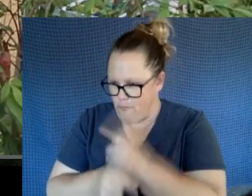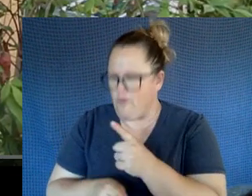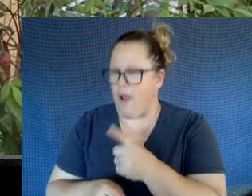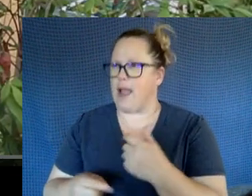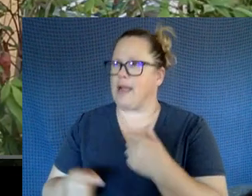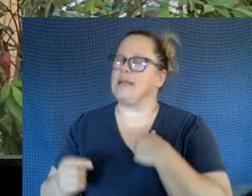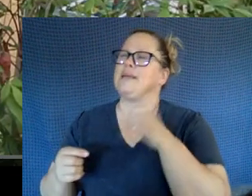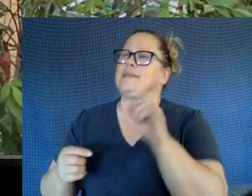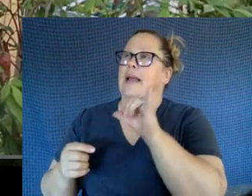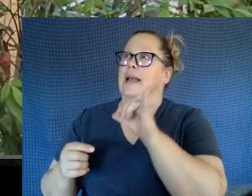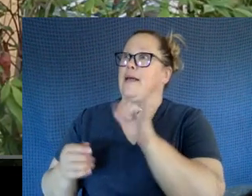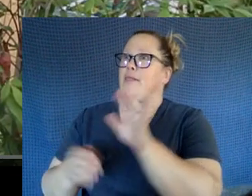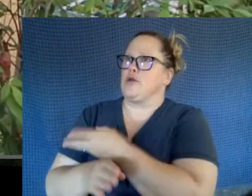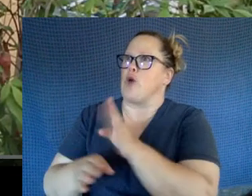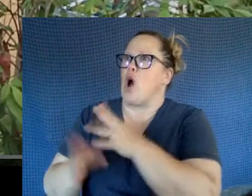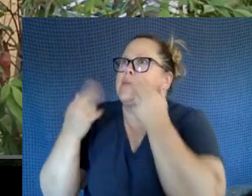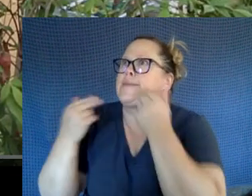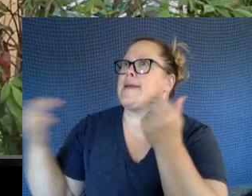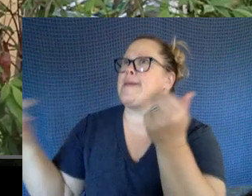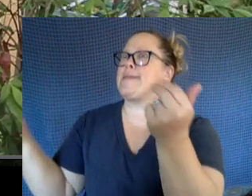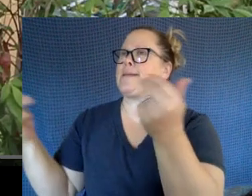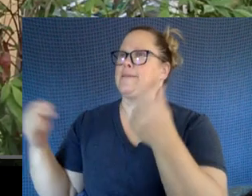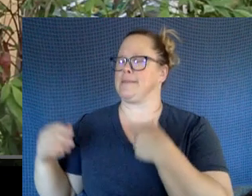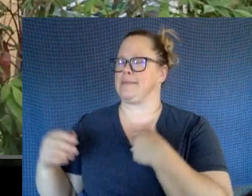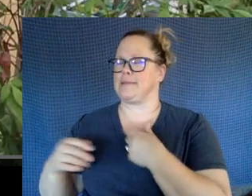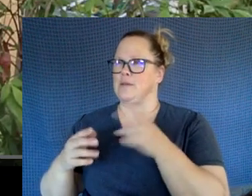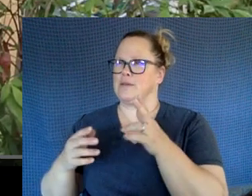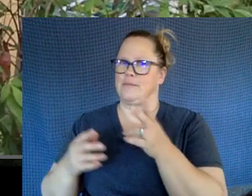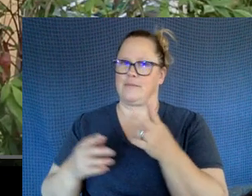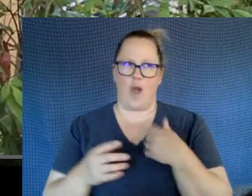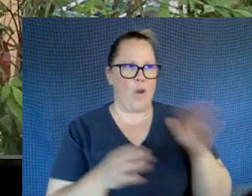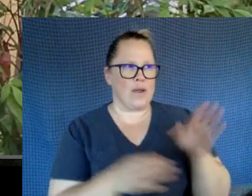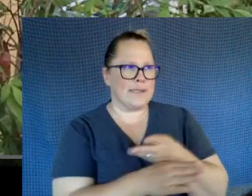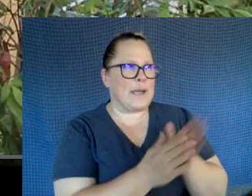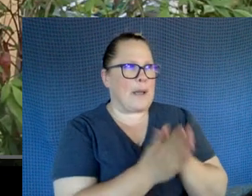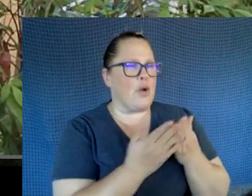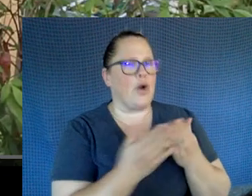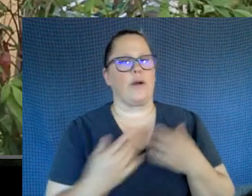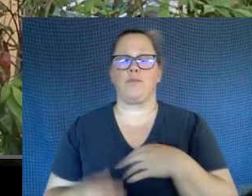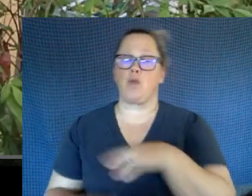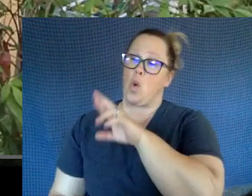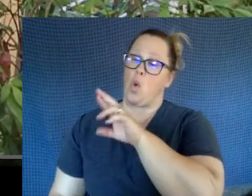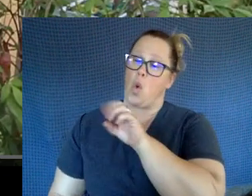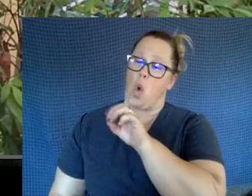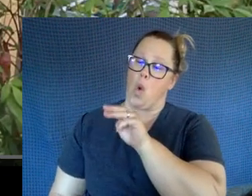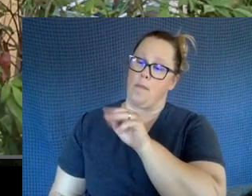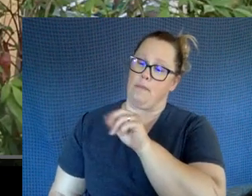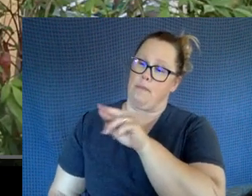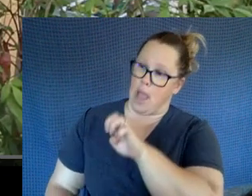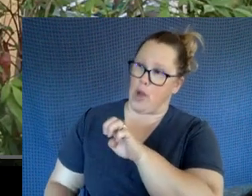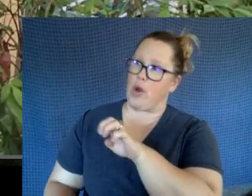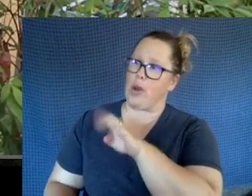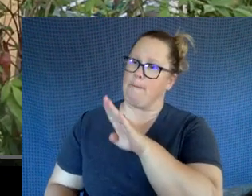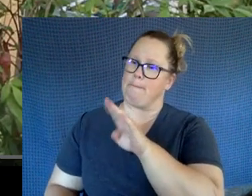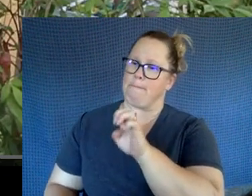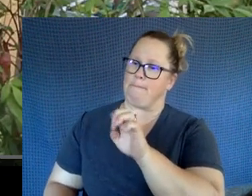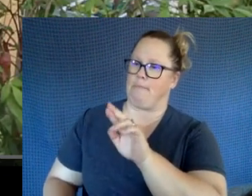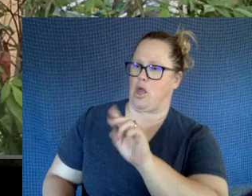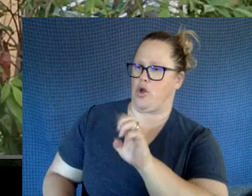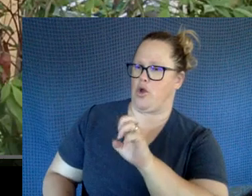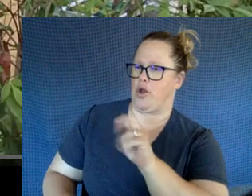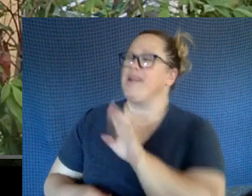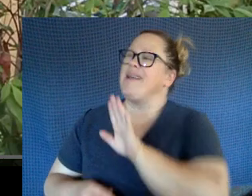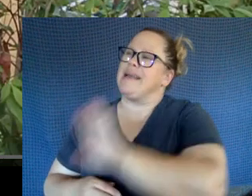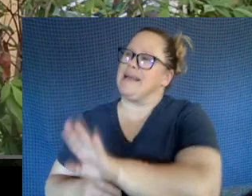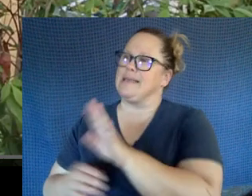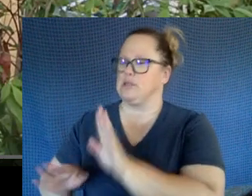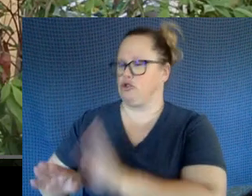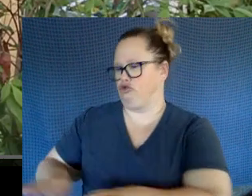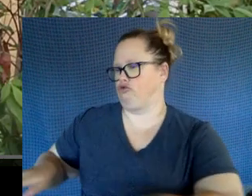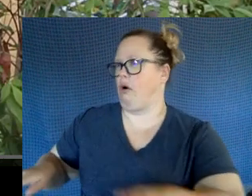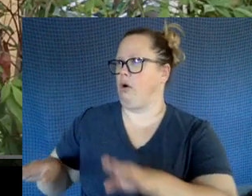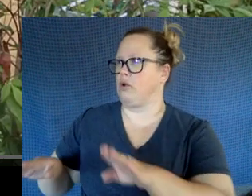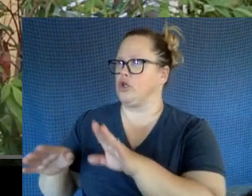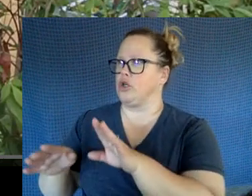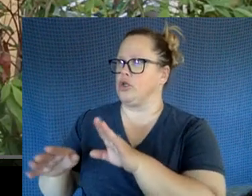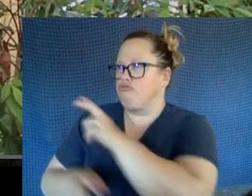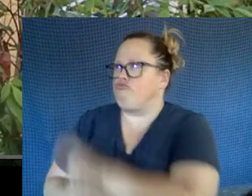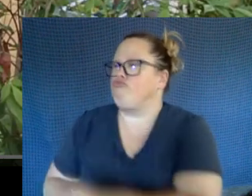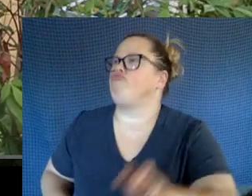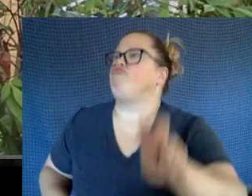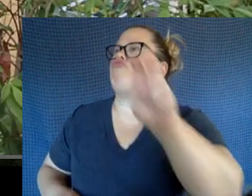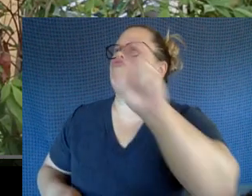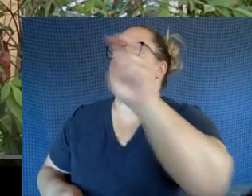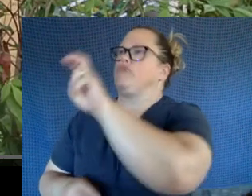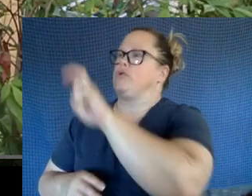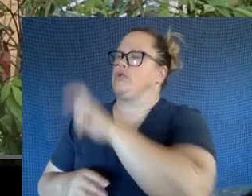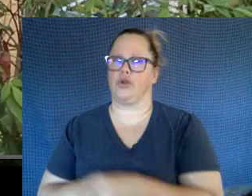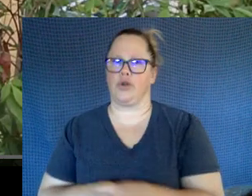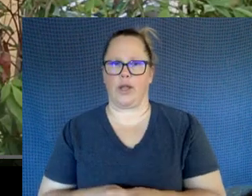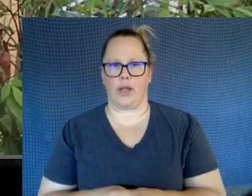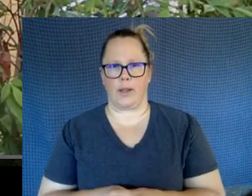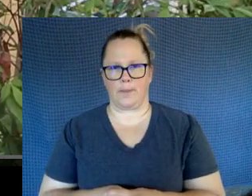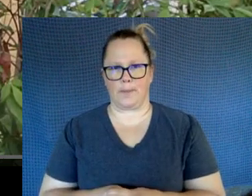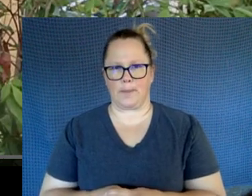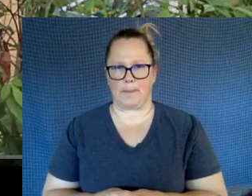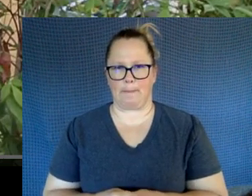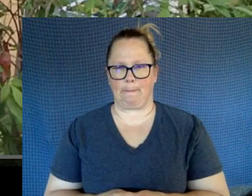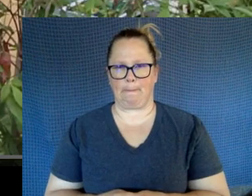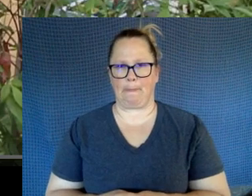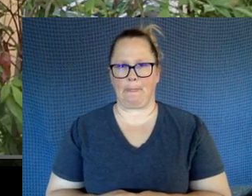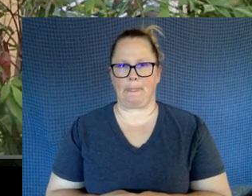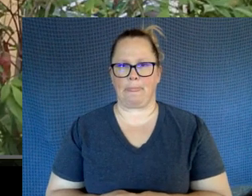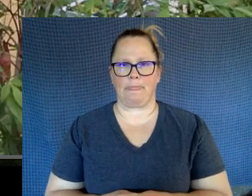Oh I love that. A singing book. Romare Bearden's Childhood Journey. Wonderful. That's called